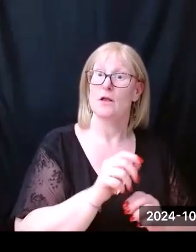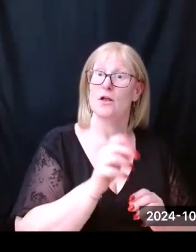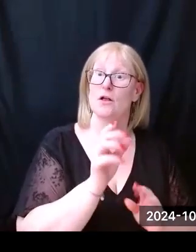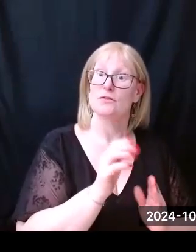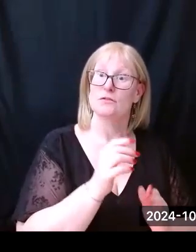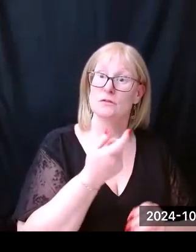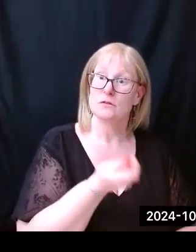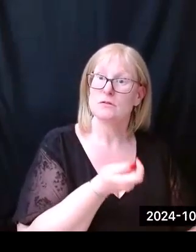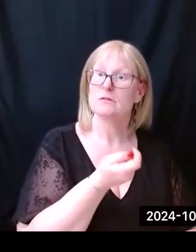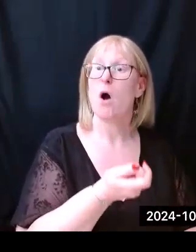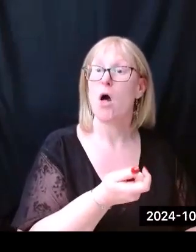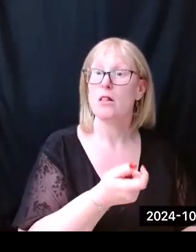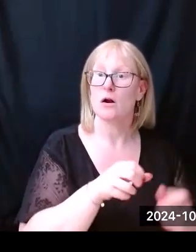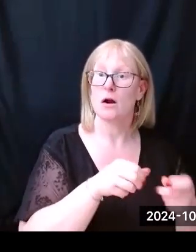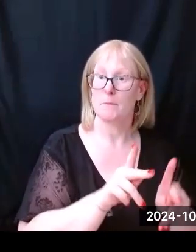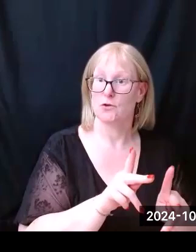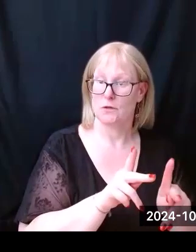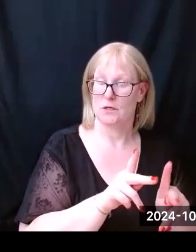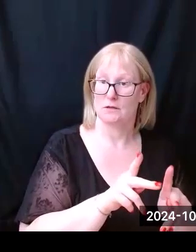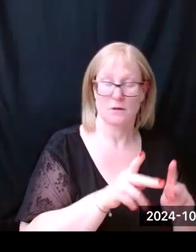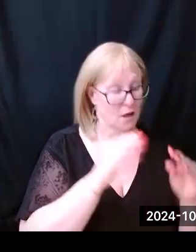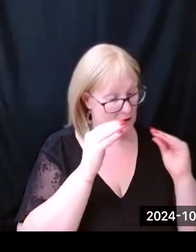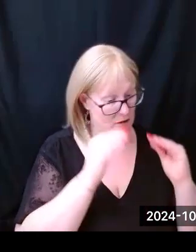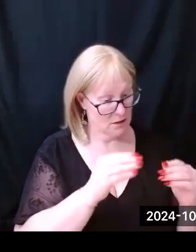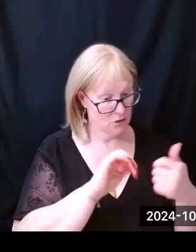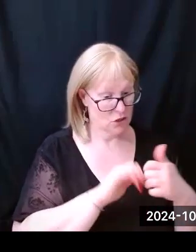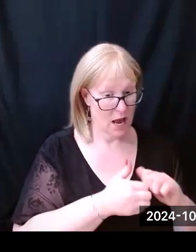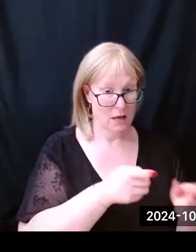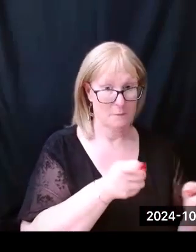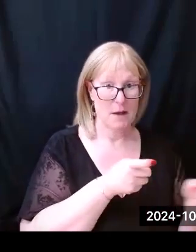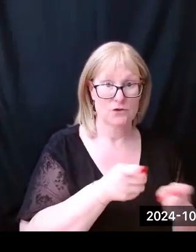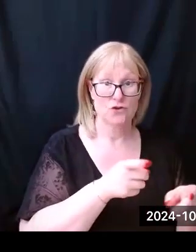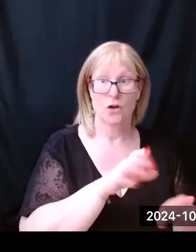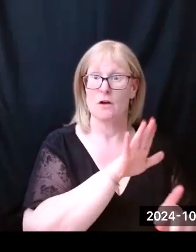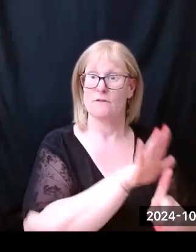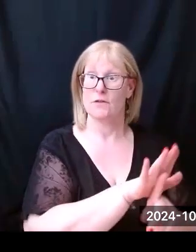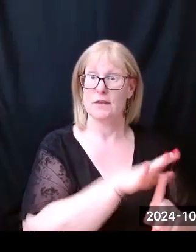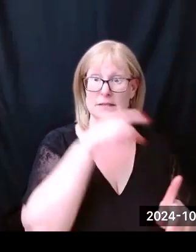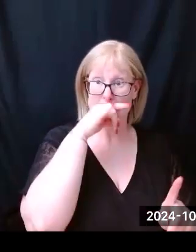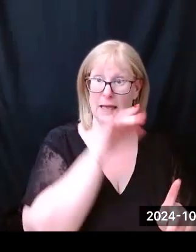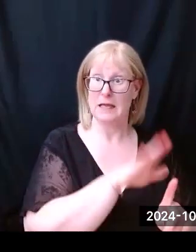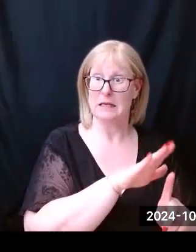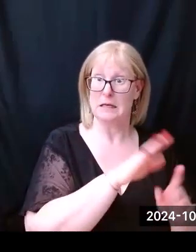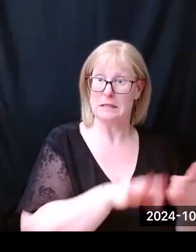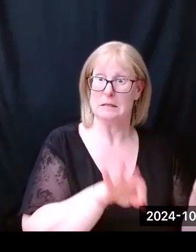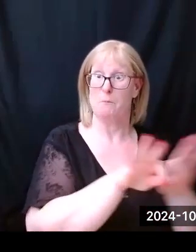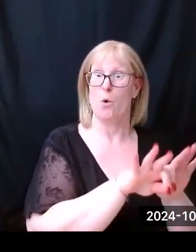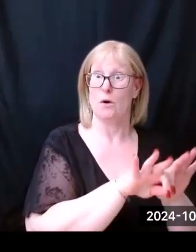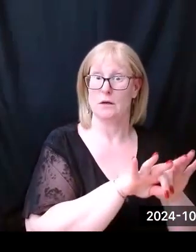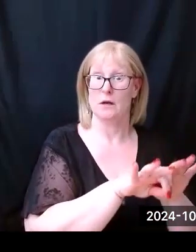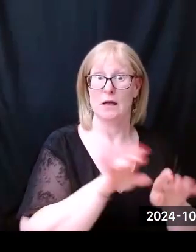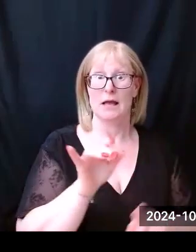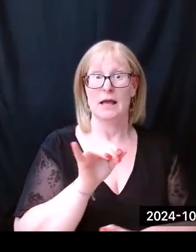how do we learn to manage this because for that toddler. This is a big thing. And it seems like an Oscar winning moment. It's such a fun